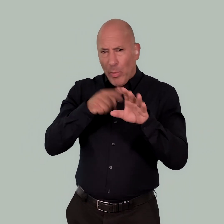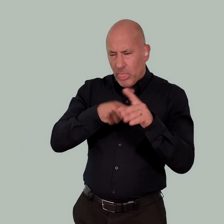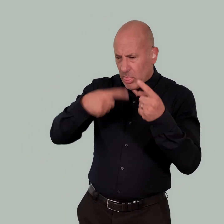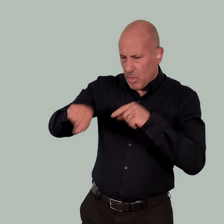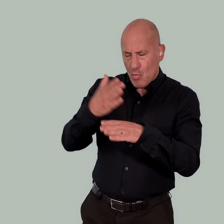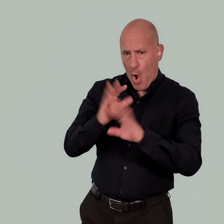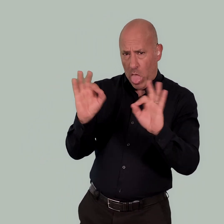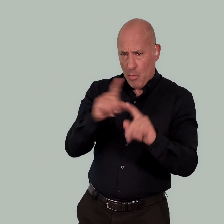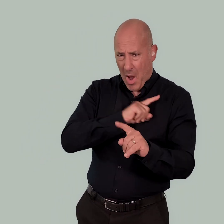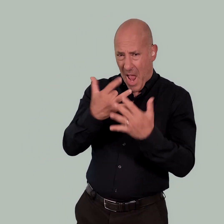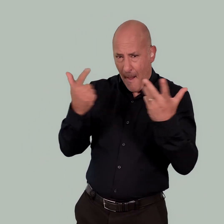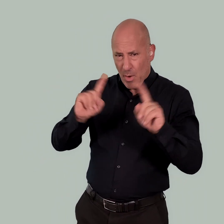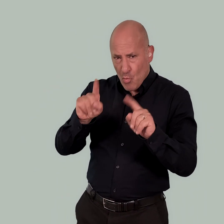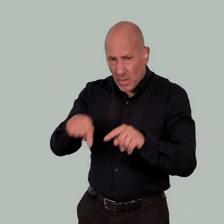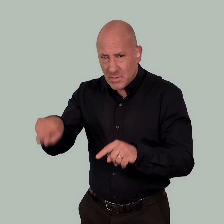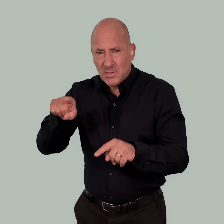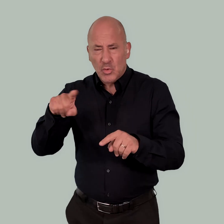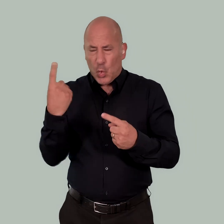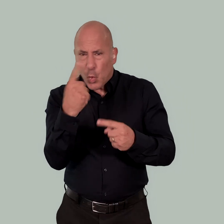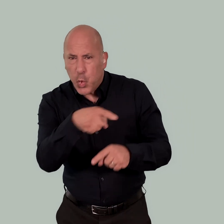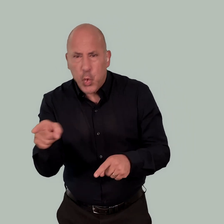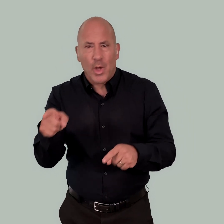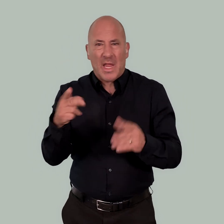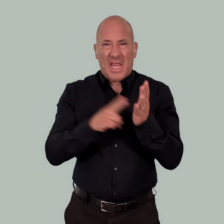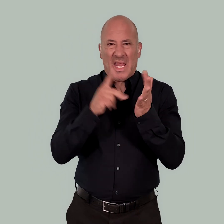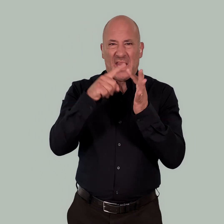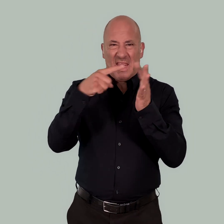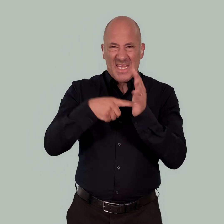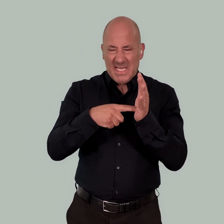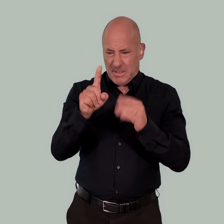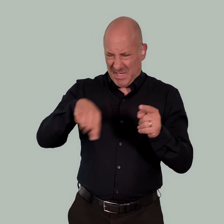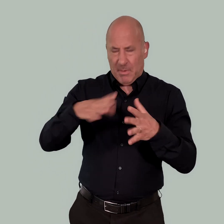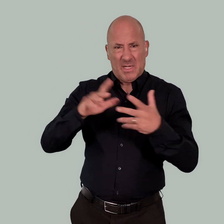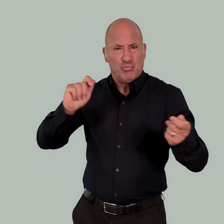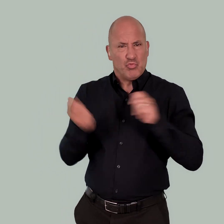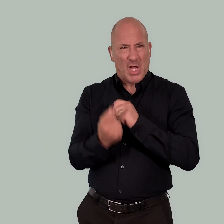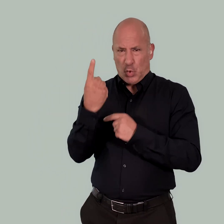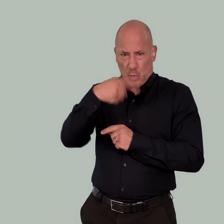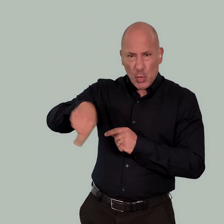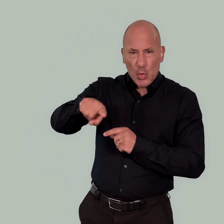the scale of youth inactivity, who is affected, how the NEET population has changed,